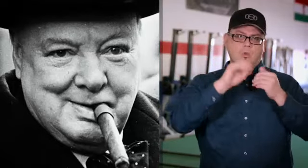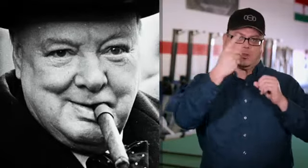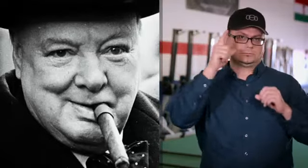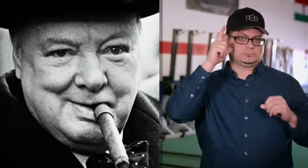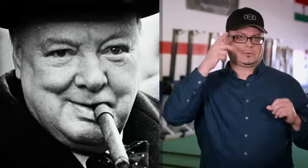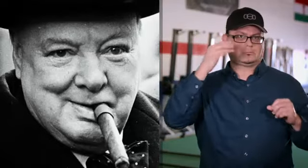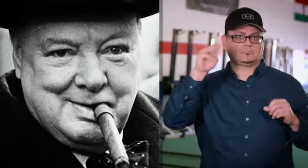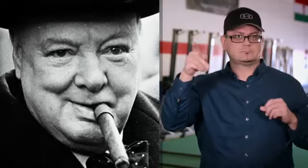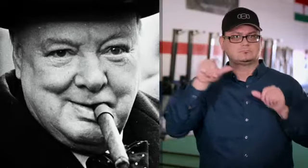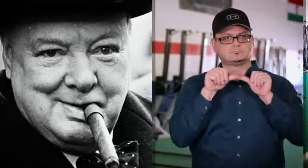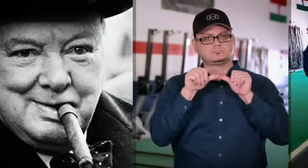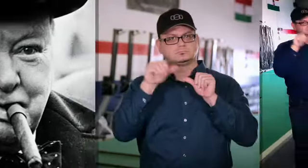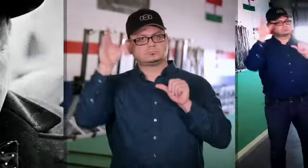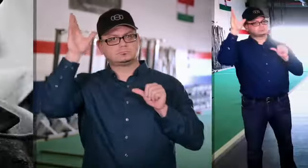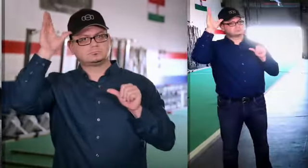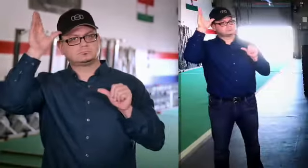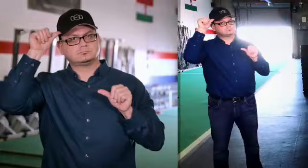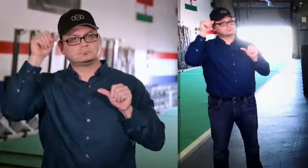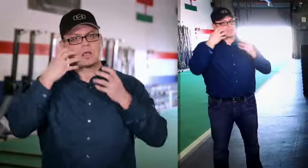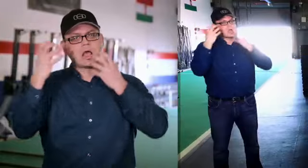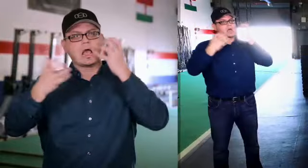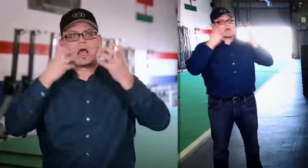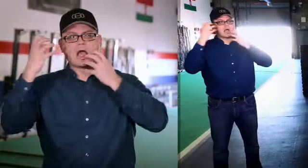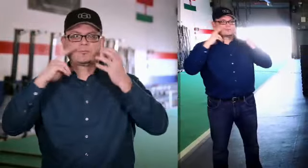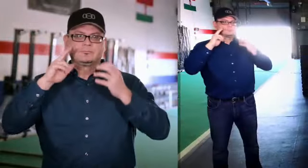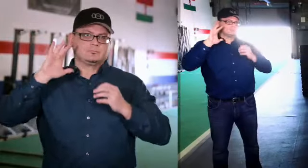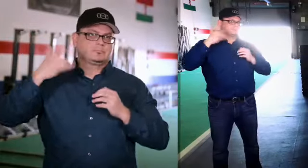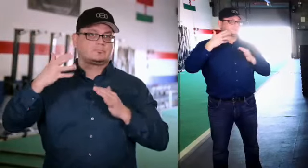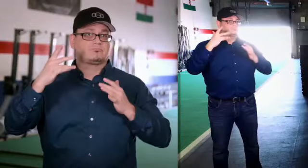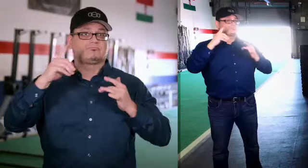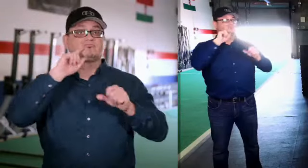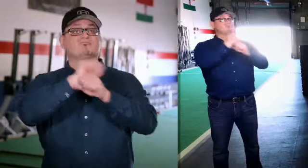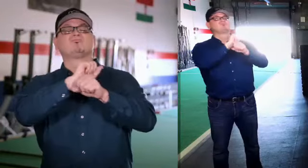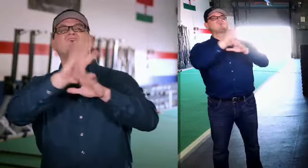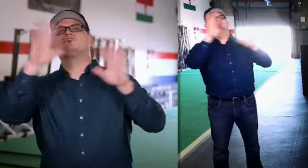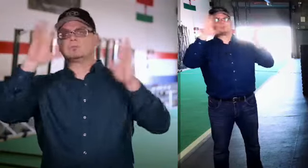No one listened to him, but he persisted. People got sick of his warnings.